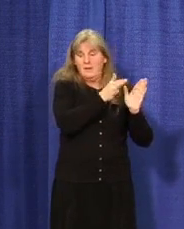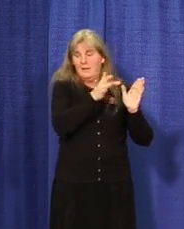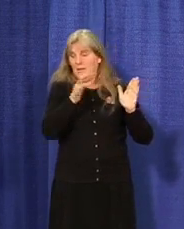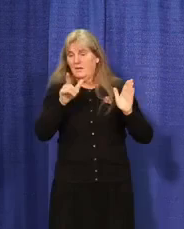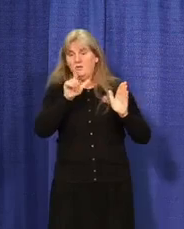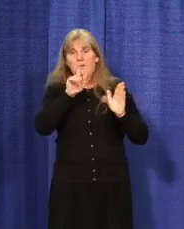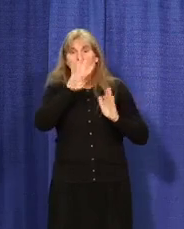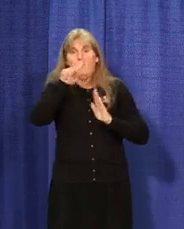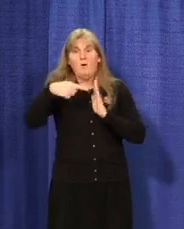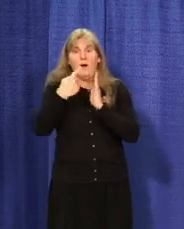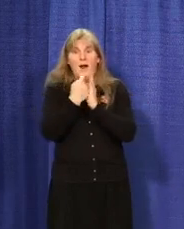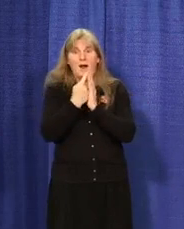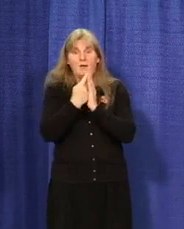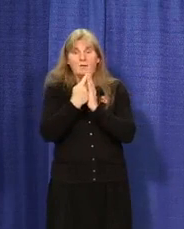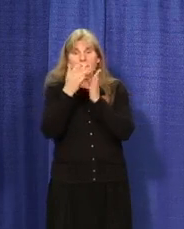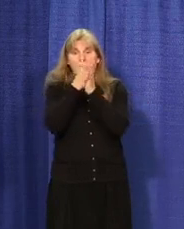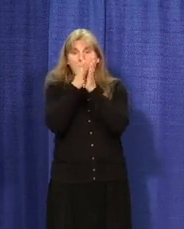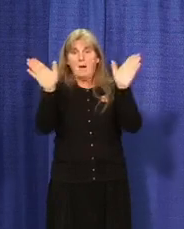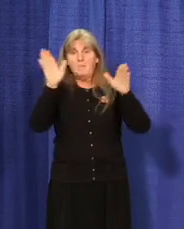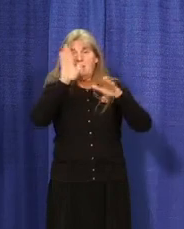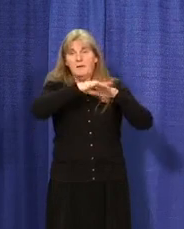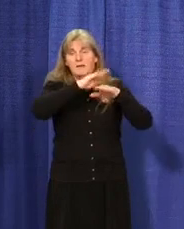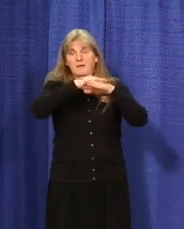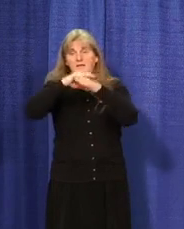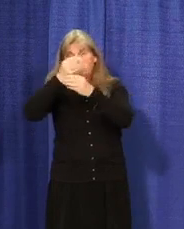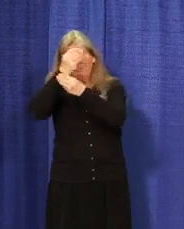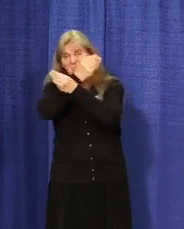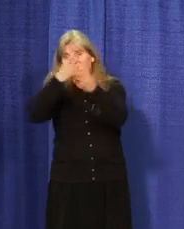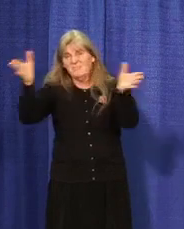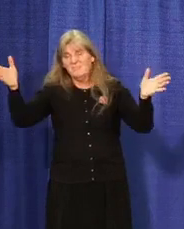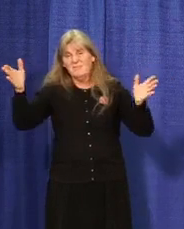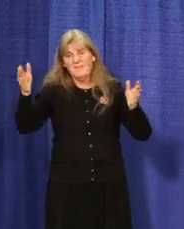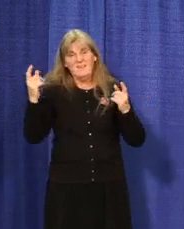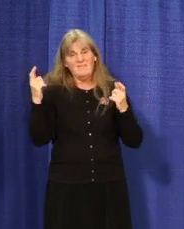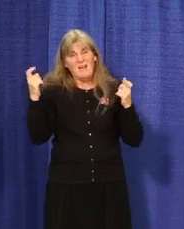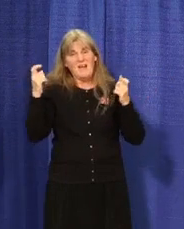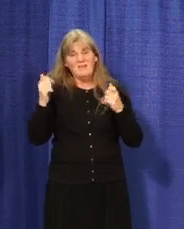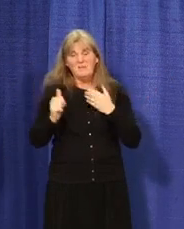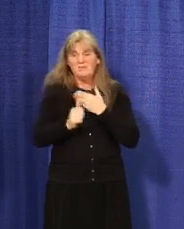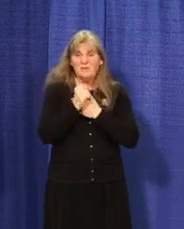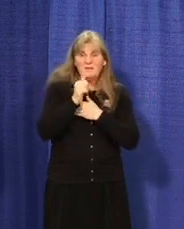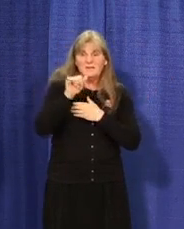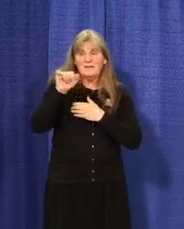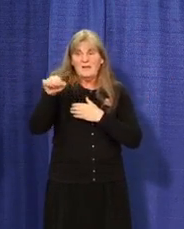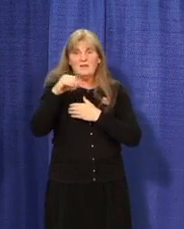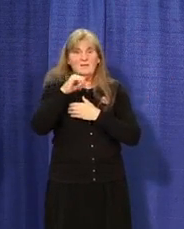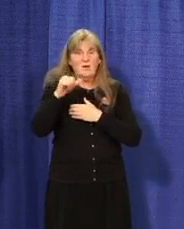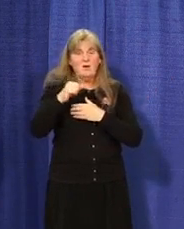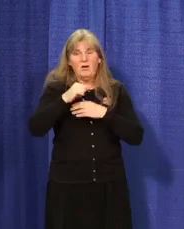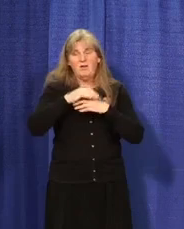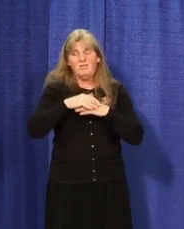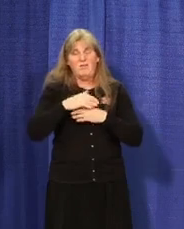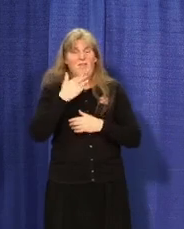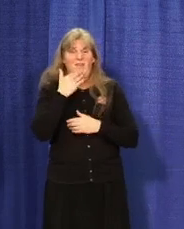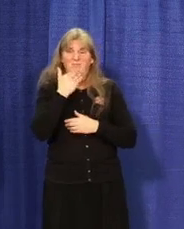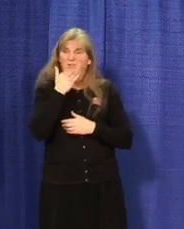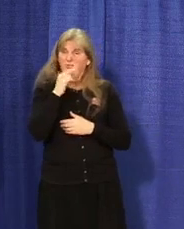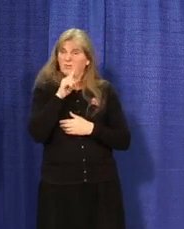for the public to know what is going on and what the risk is, and where the risk is not, is actually a pretty good